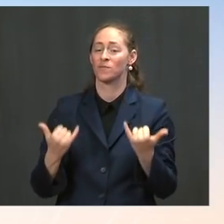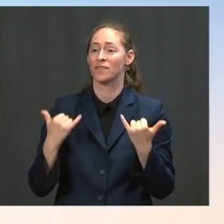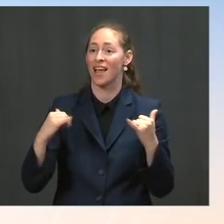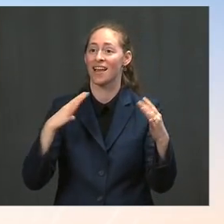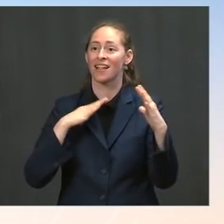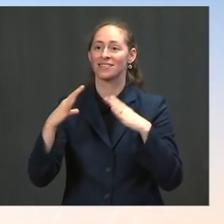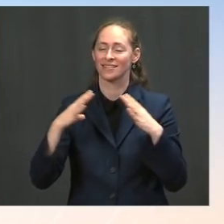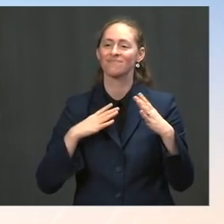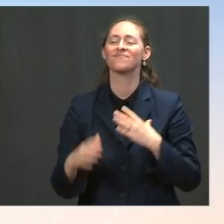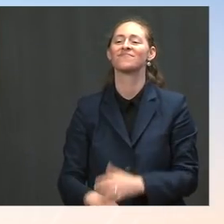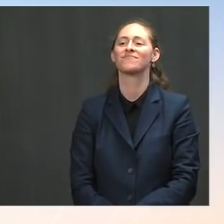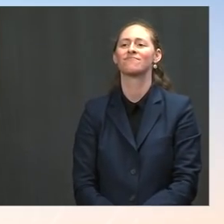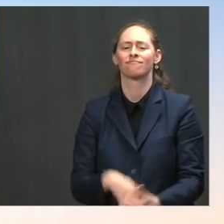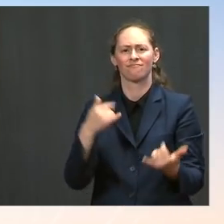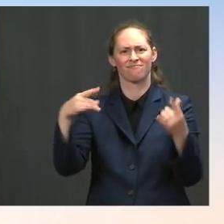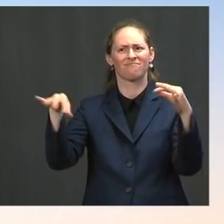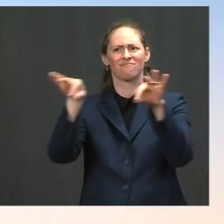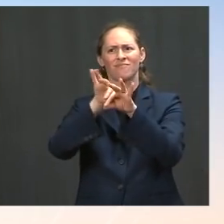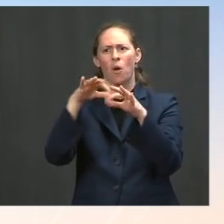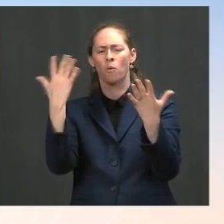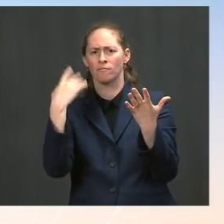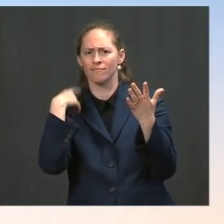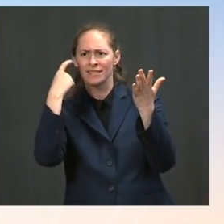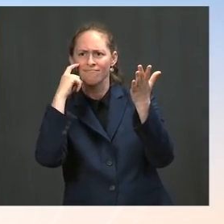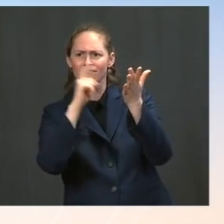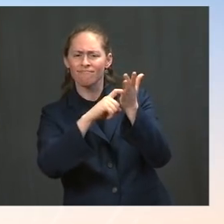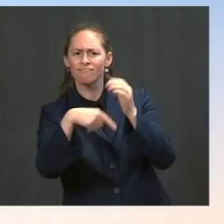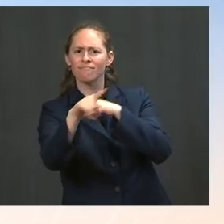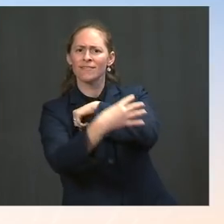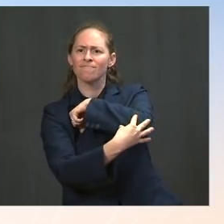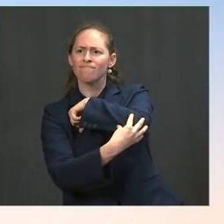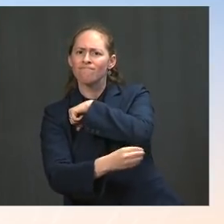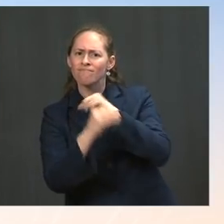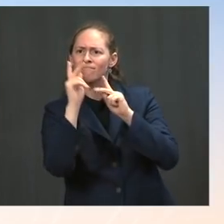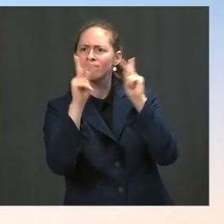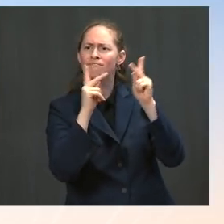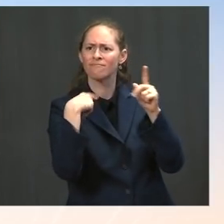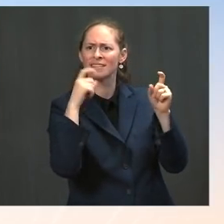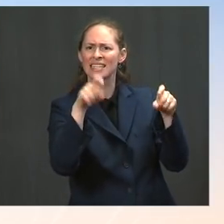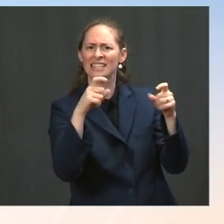for those less fortunate, particularly during challenges times, and Islam's commitment to equality